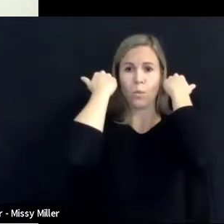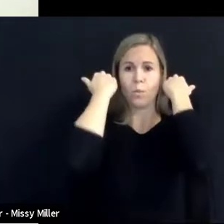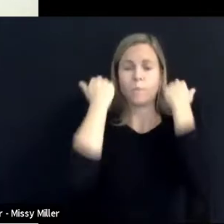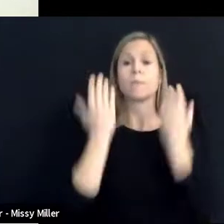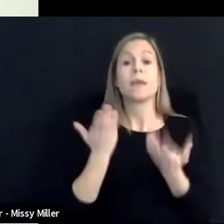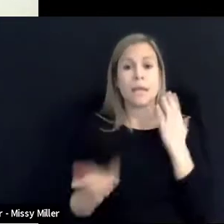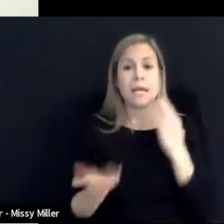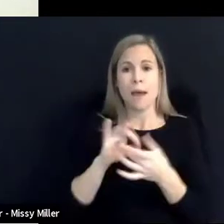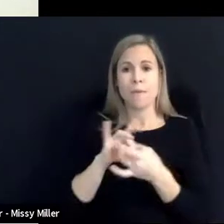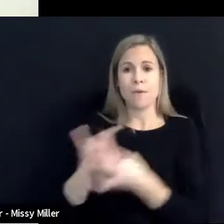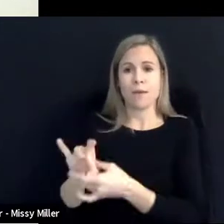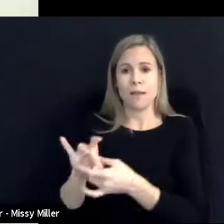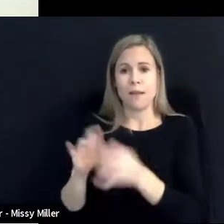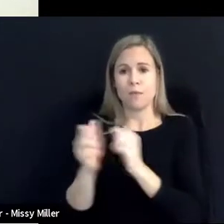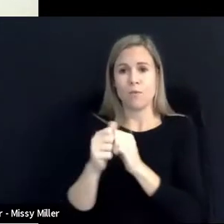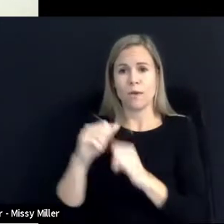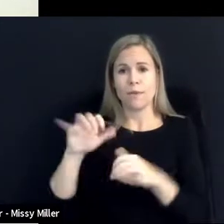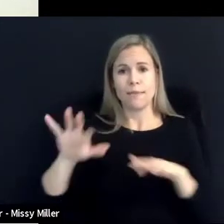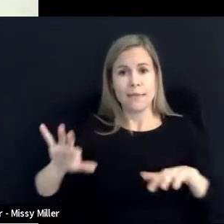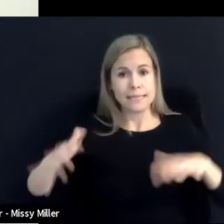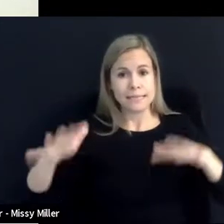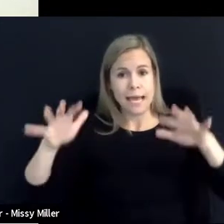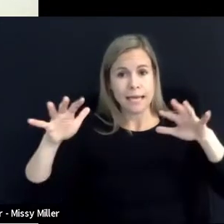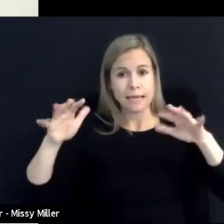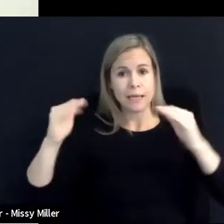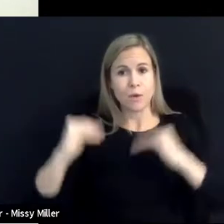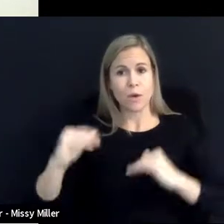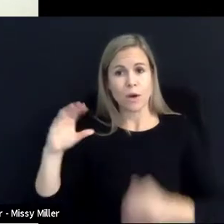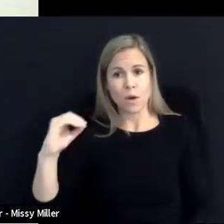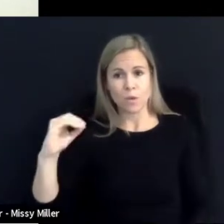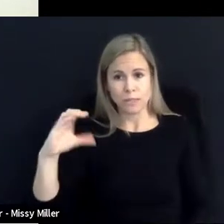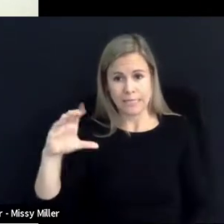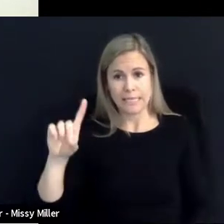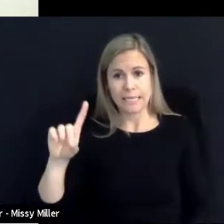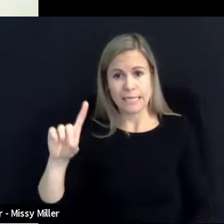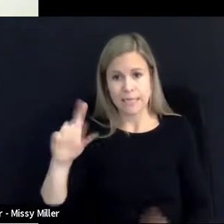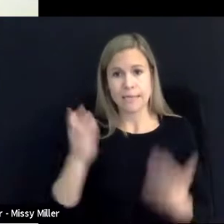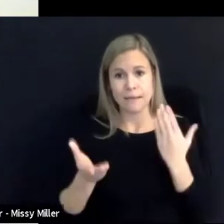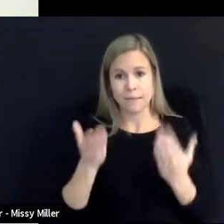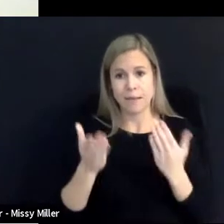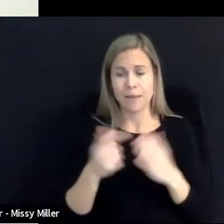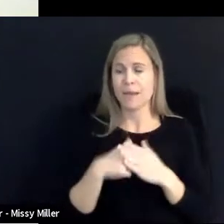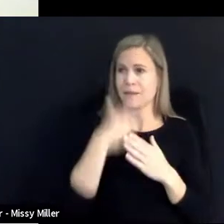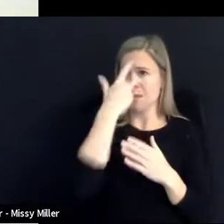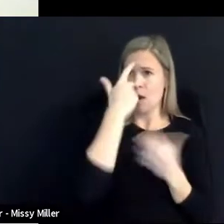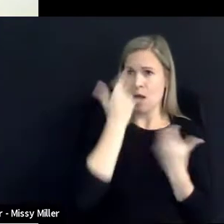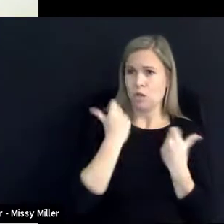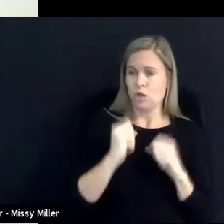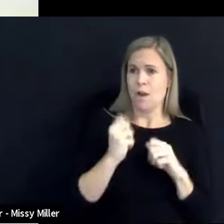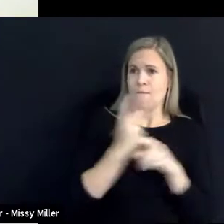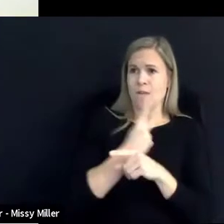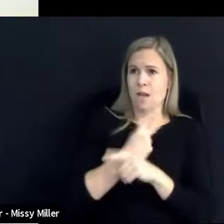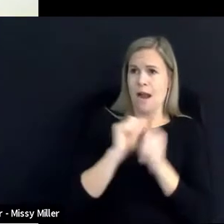and obsessive compulsive disorder, because the brain is trying to figure out some way to control the environment.